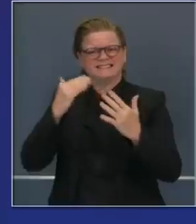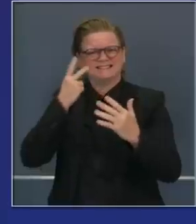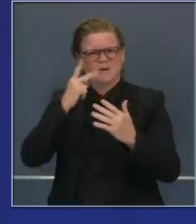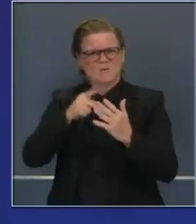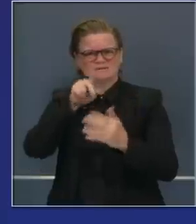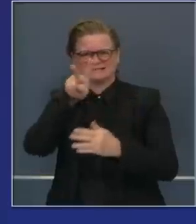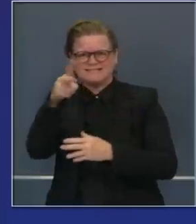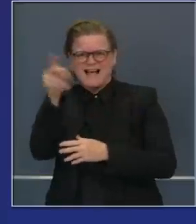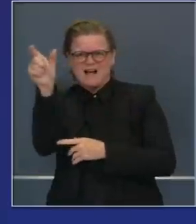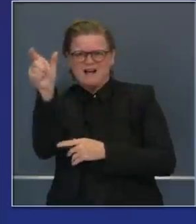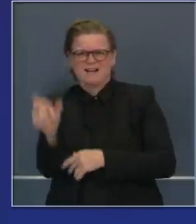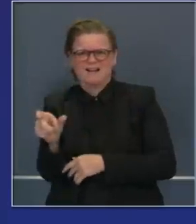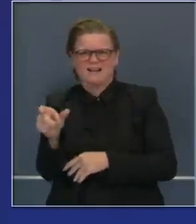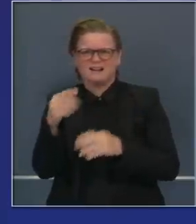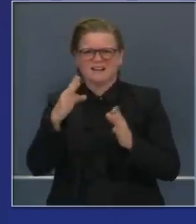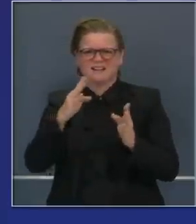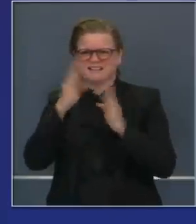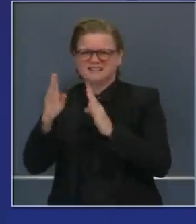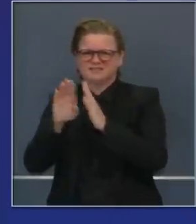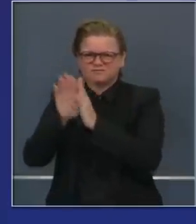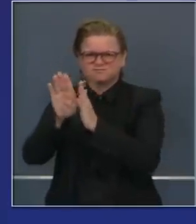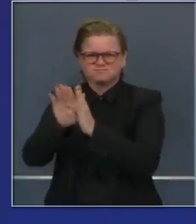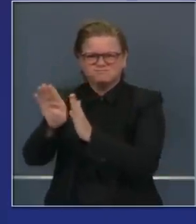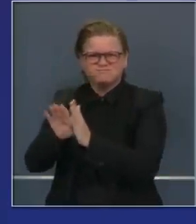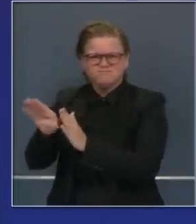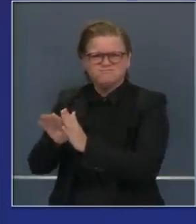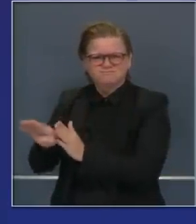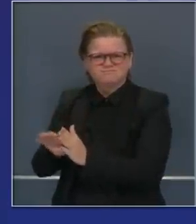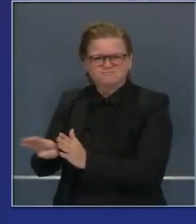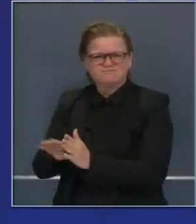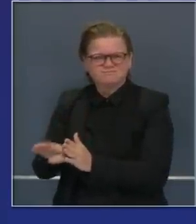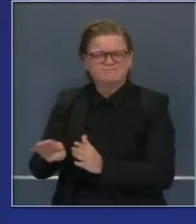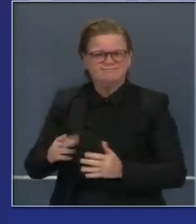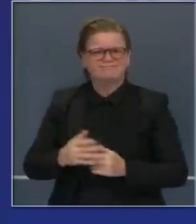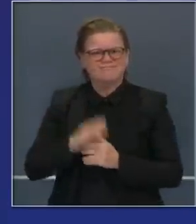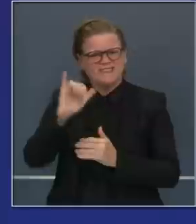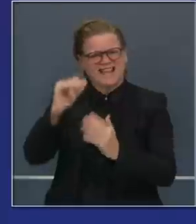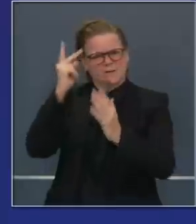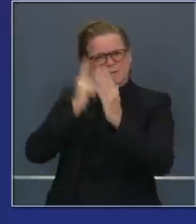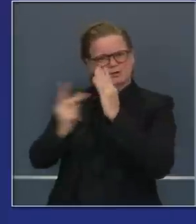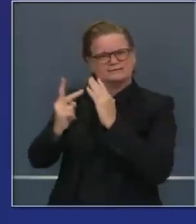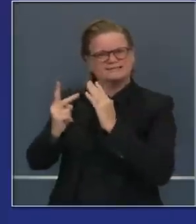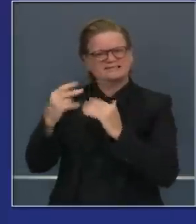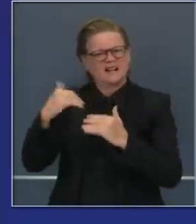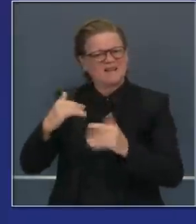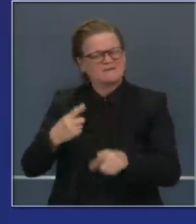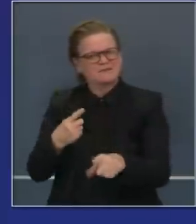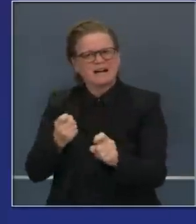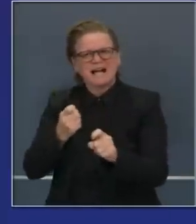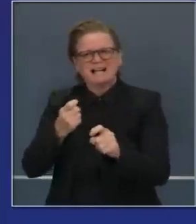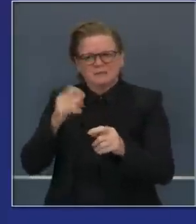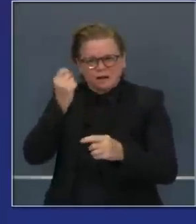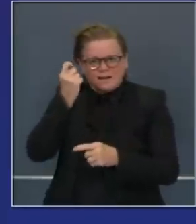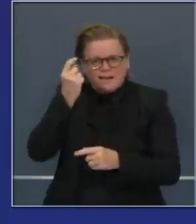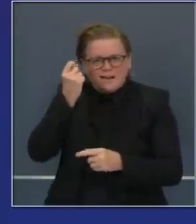BEING UTILIZED. TAKE A LOOK AT THE ICUS, YOU START BREAKING THINGS DOWN, LOOK